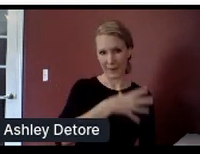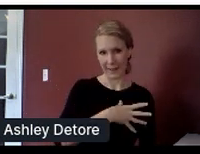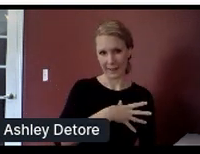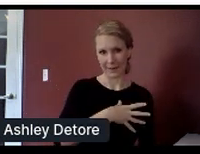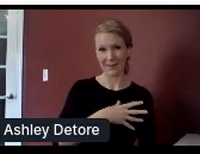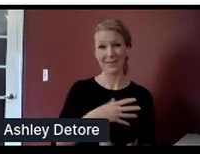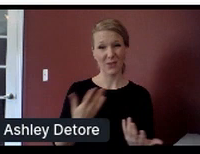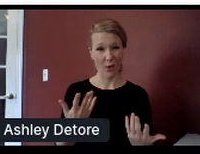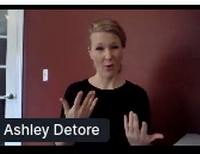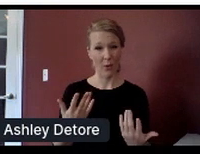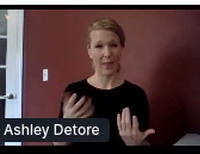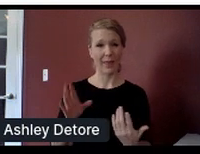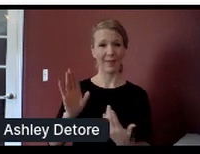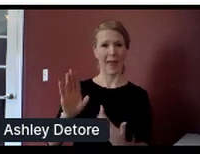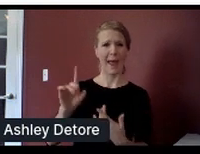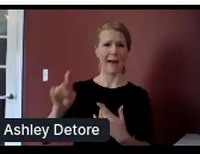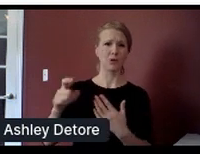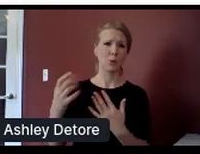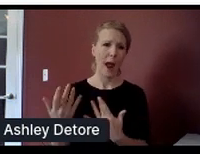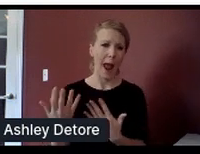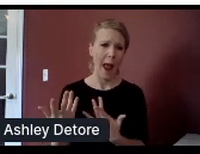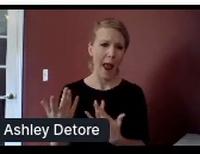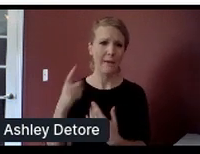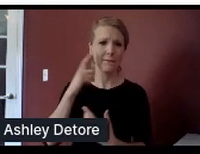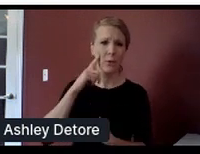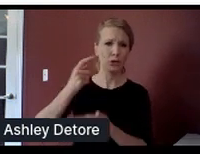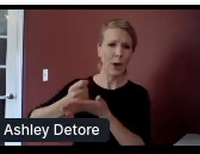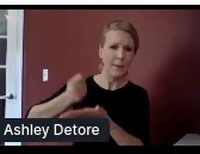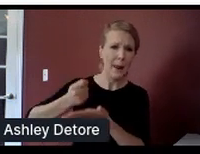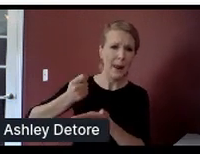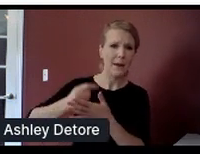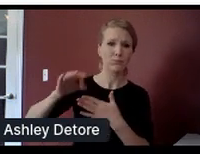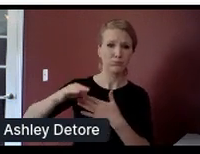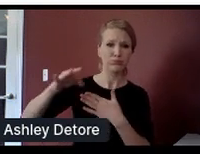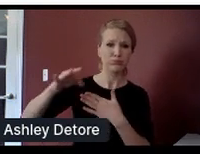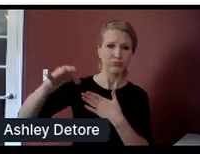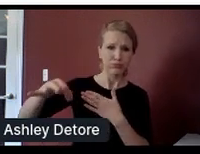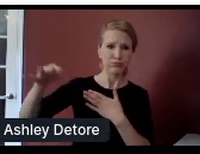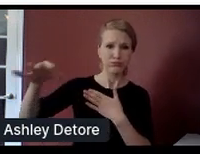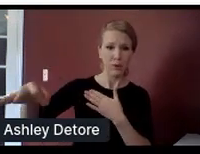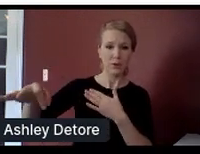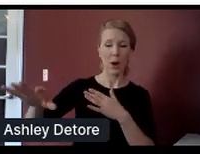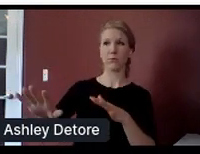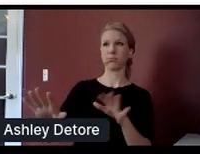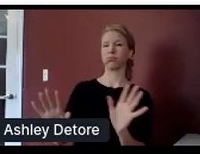And they experience delays in treatment. I realized a very bleak survival rate